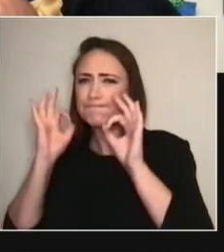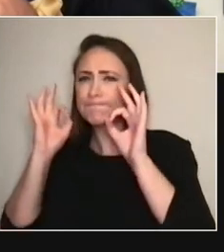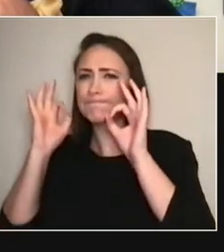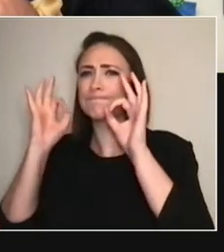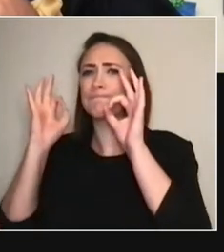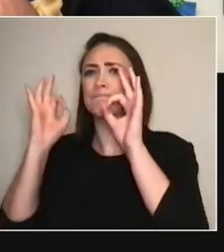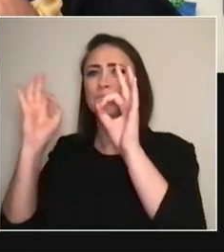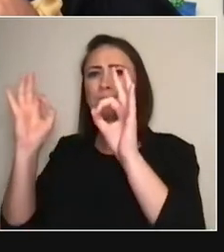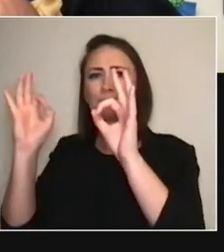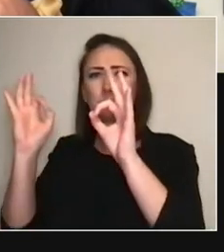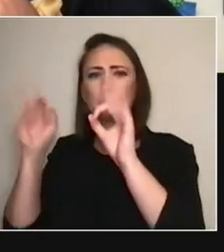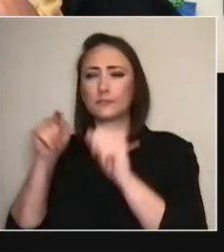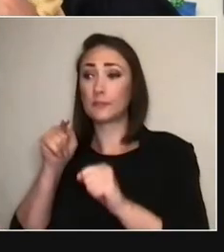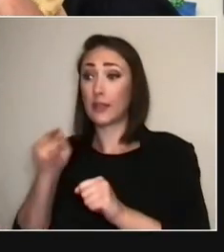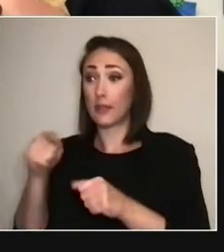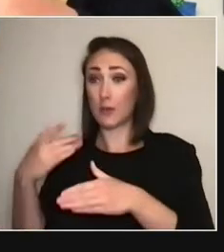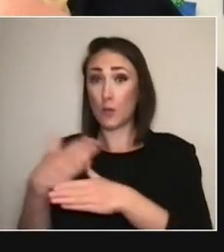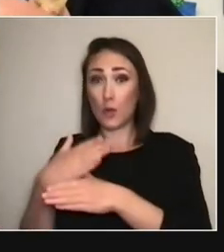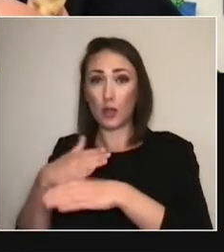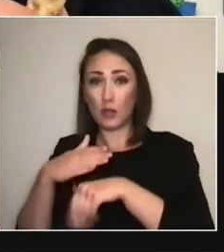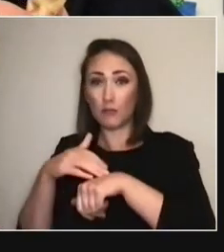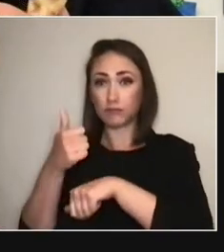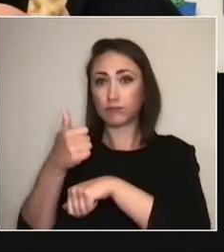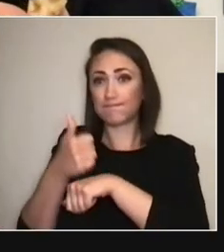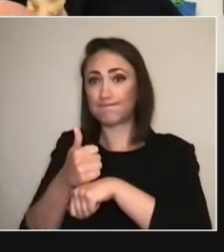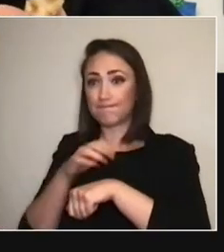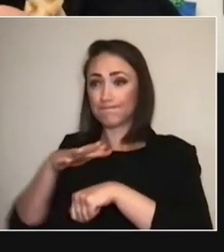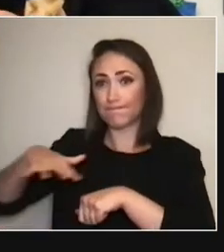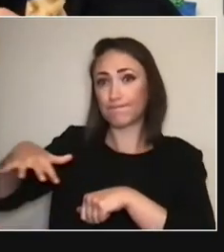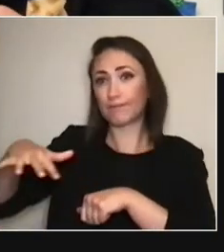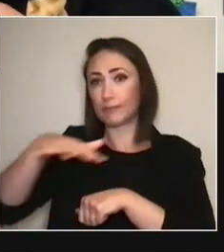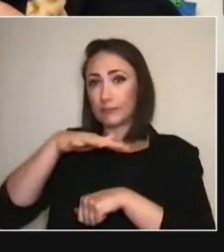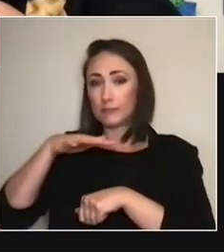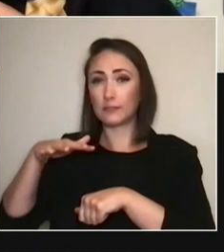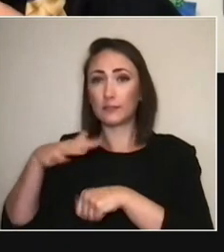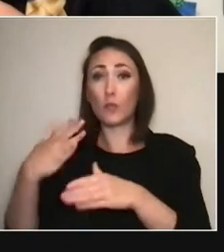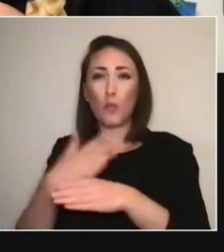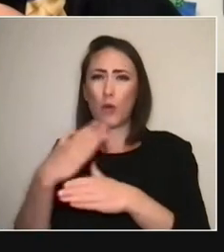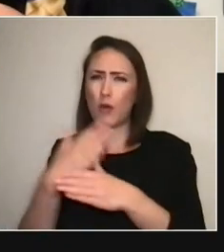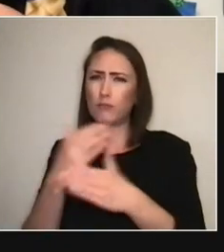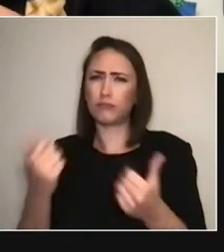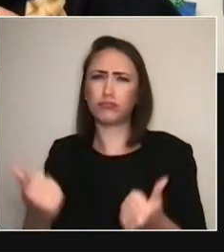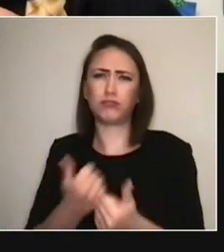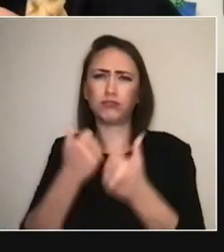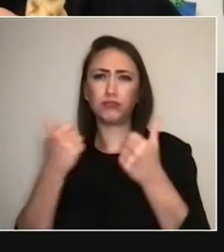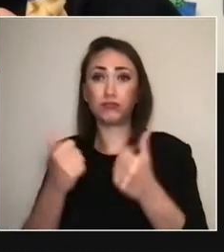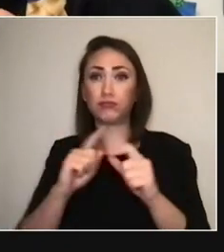have been working with quite a lot of artists from around the world. They've been working with a lot of